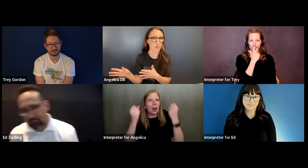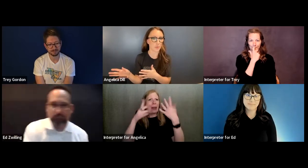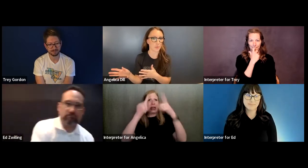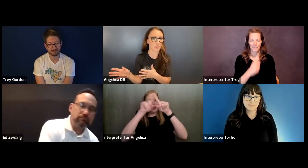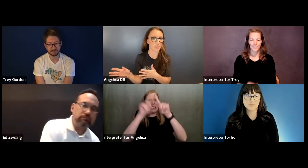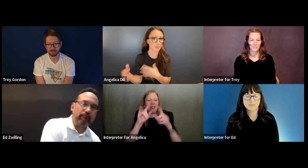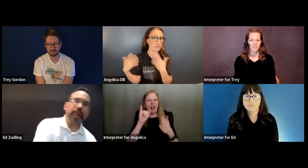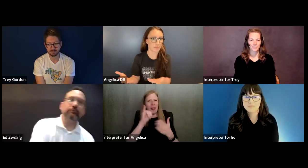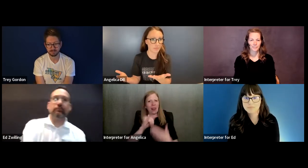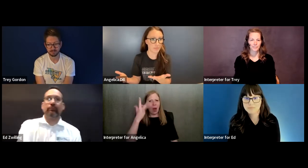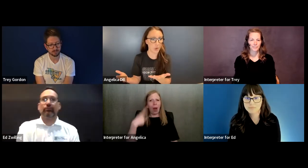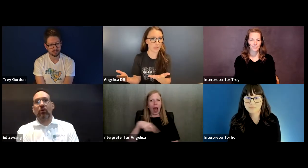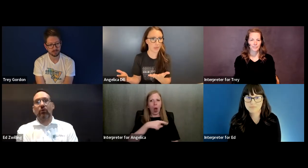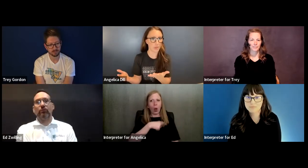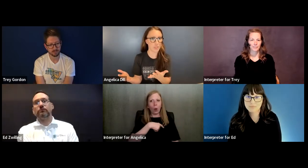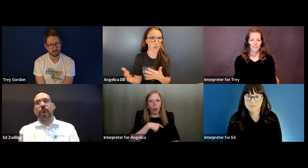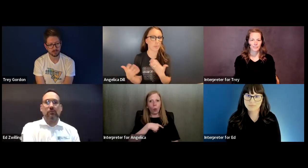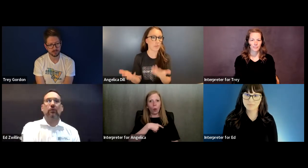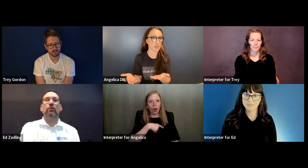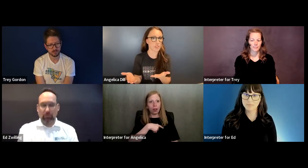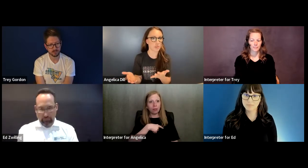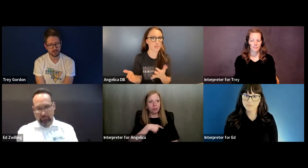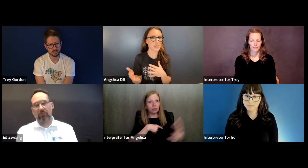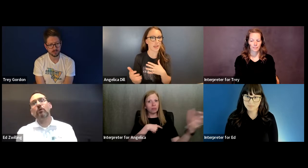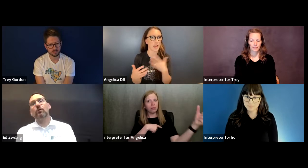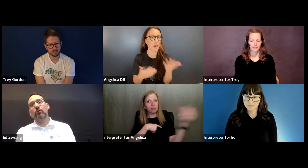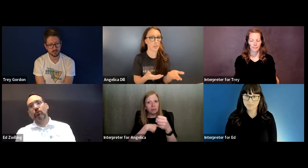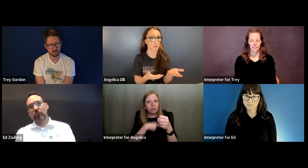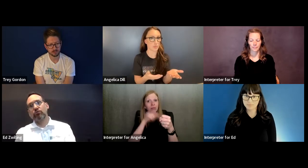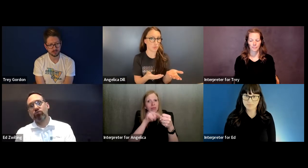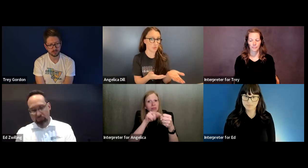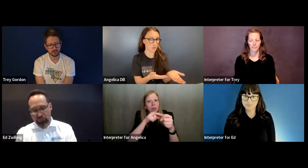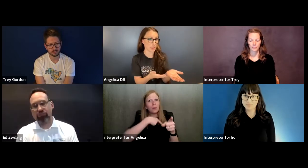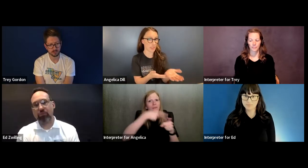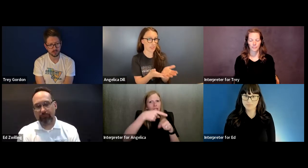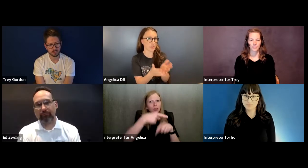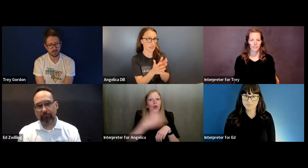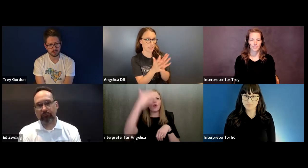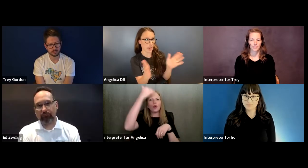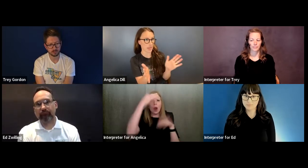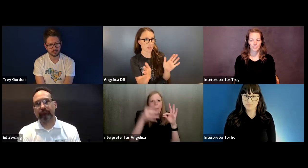who know the language and our professionals that can come in neutrally and and decide you